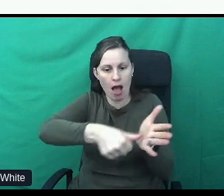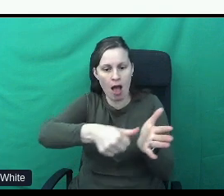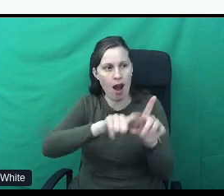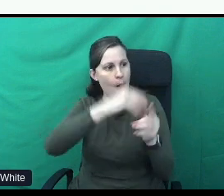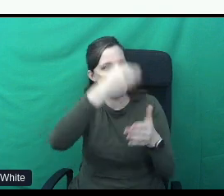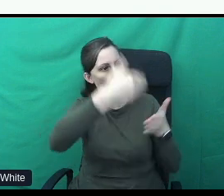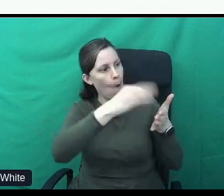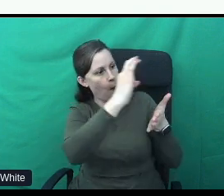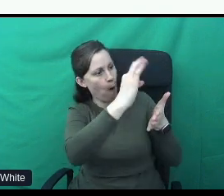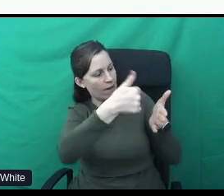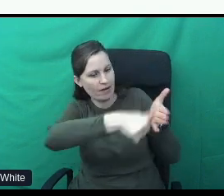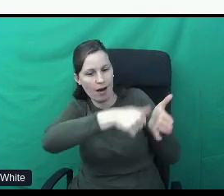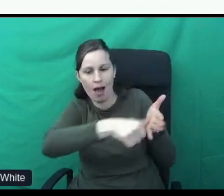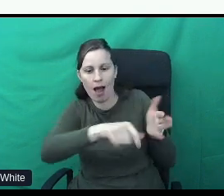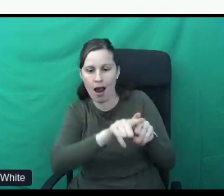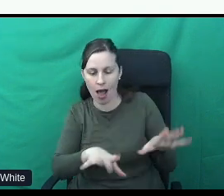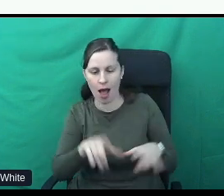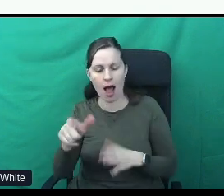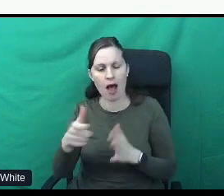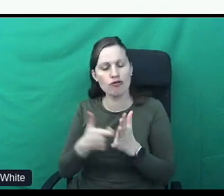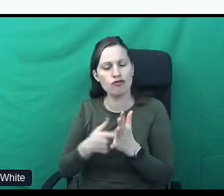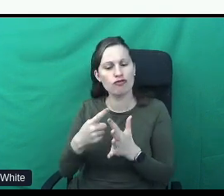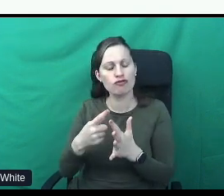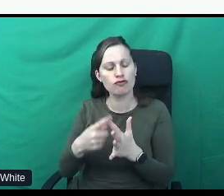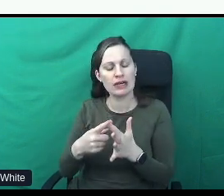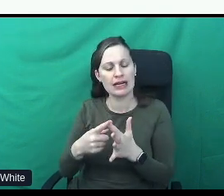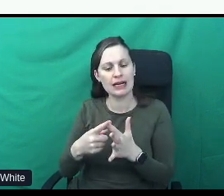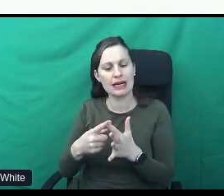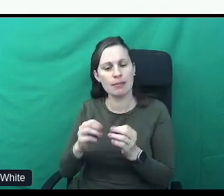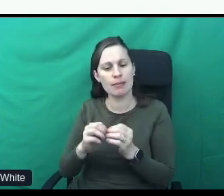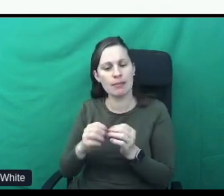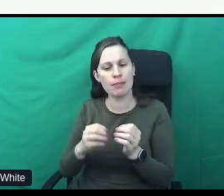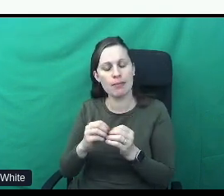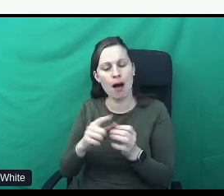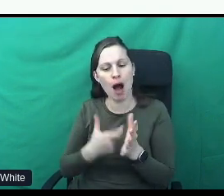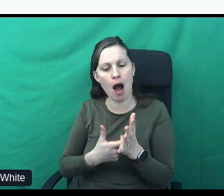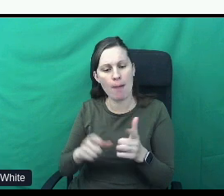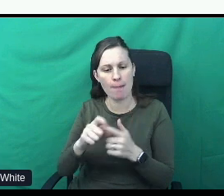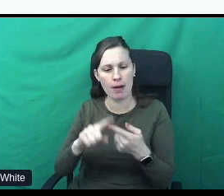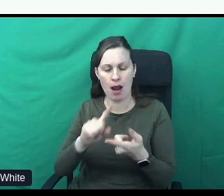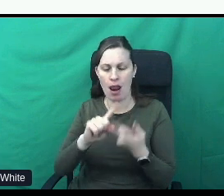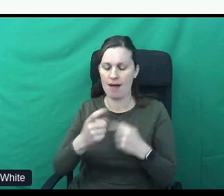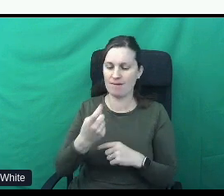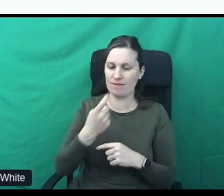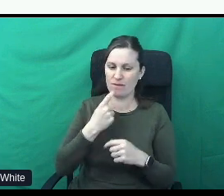and rebar is the reinforcement steel found in concrete.